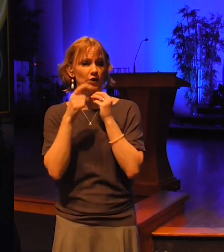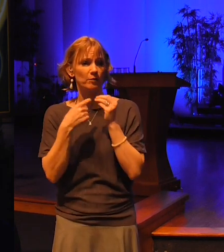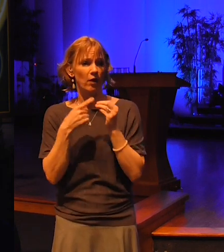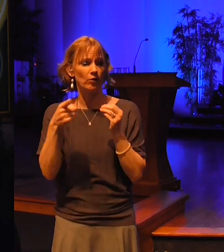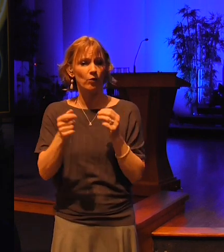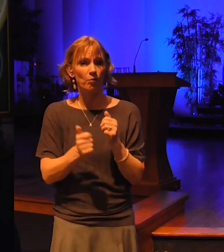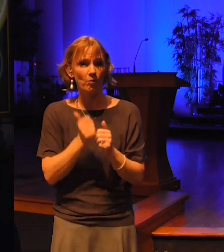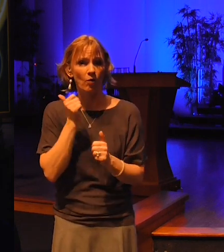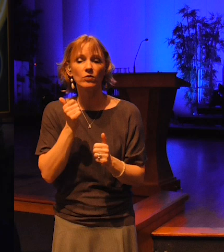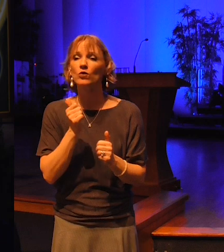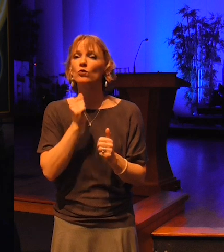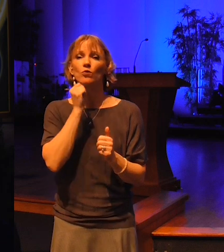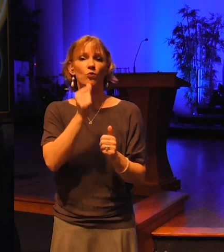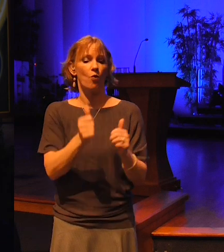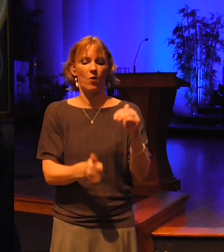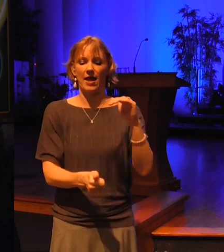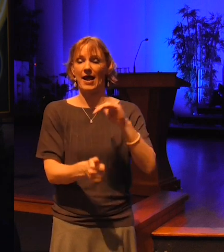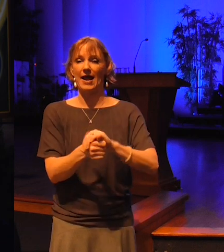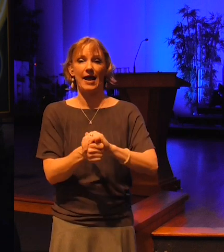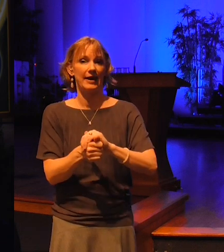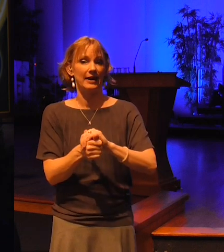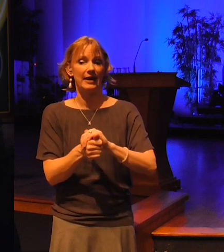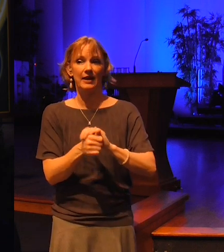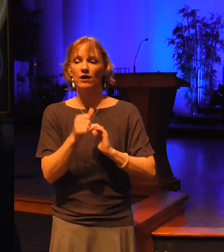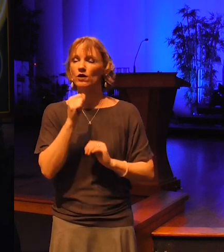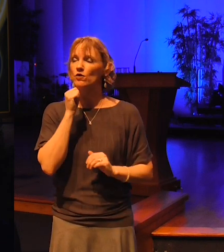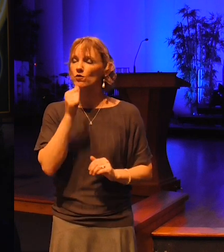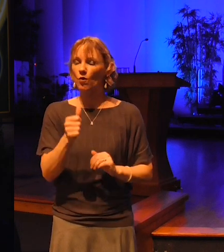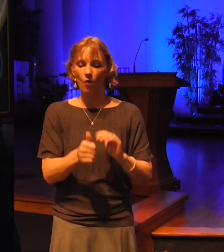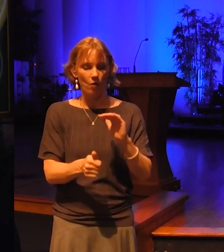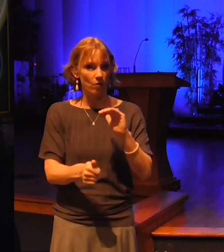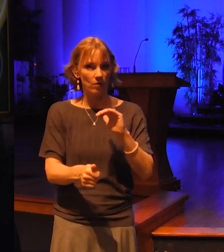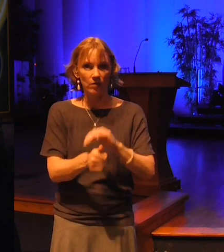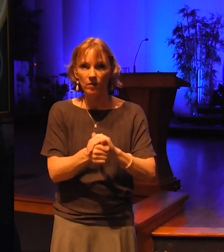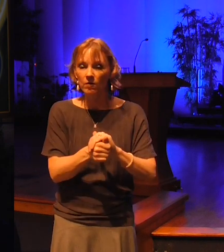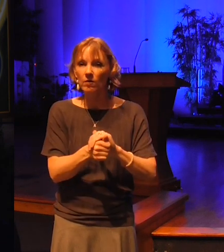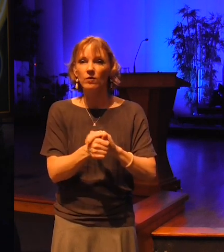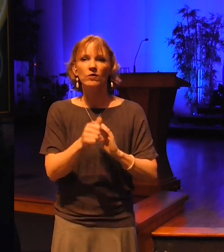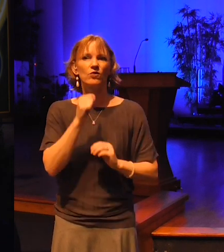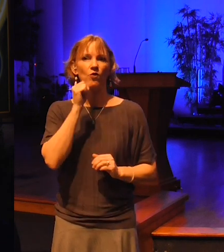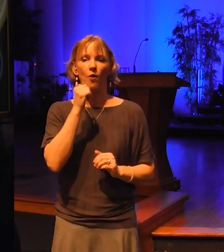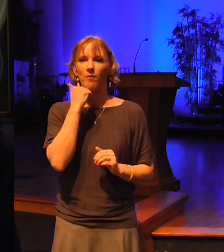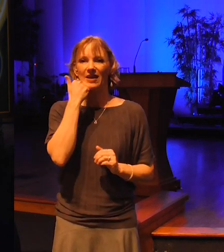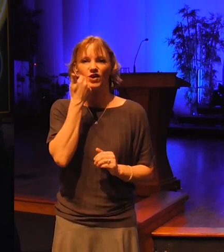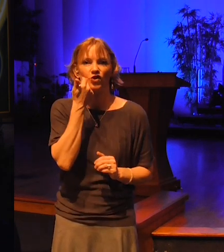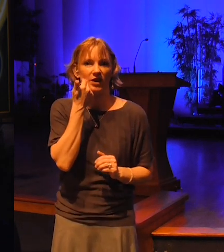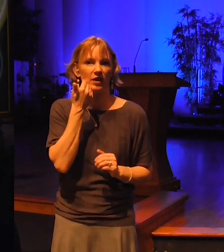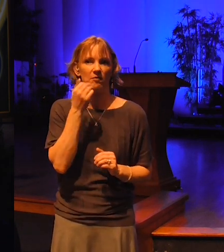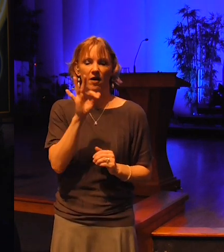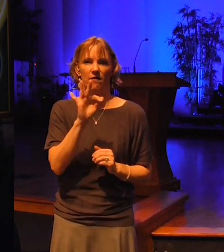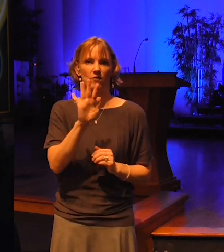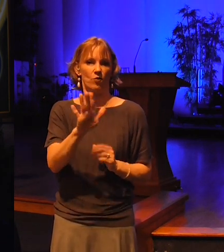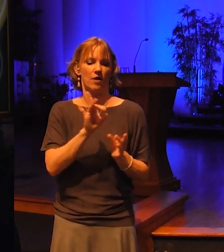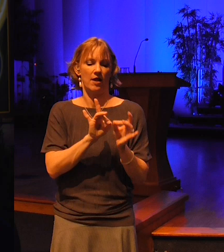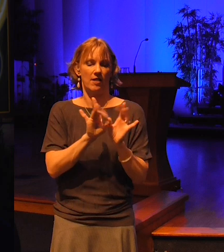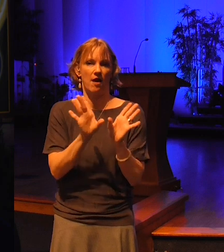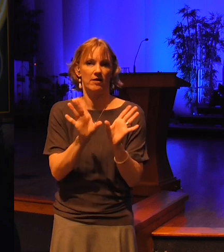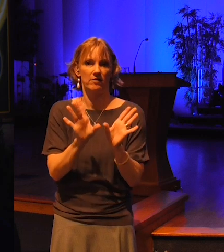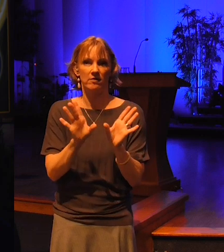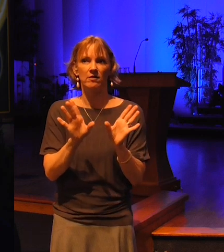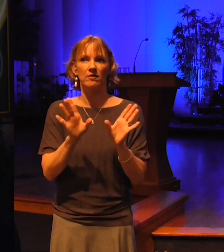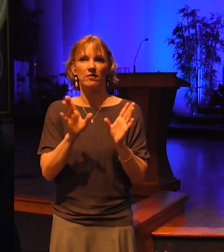not hide it do not cover it up do not be ashamed of it bring it forth again and again no matter